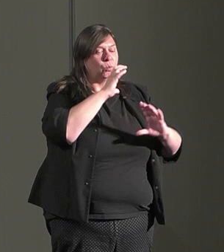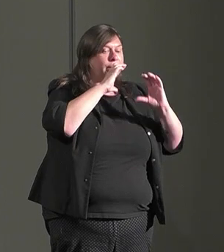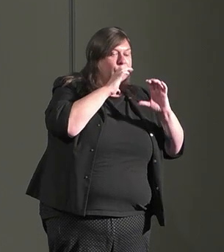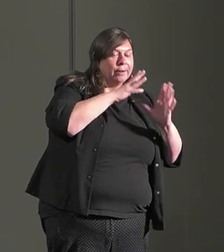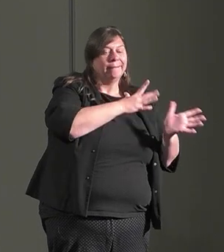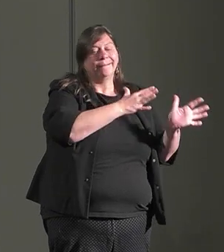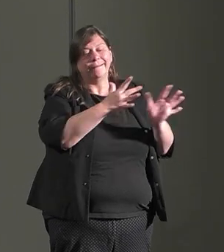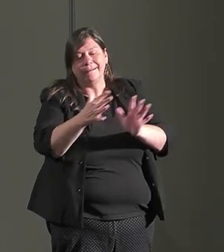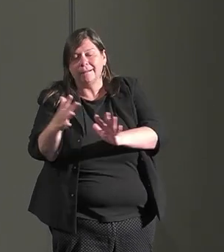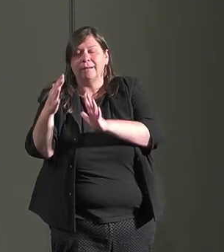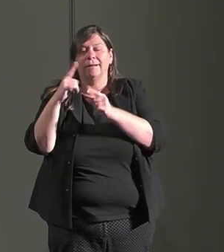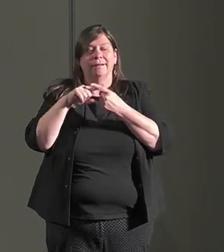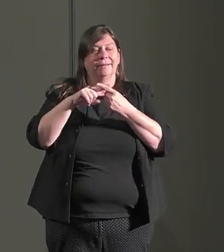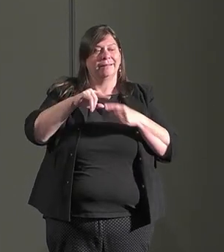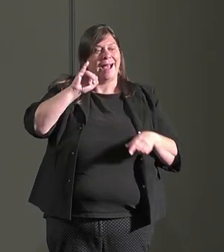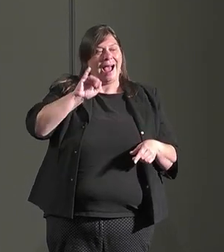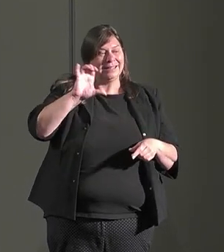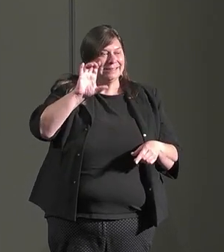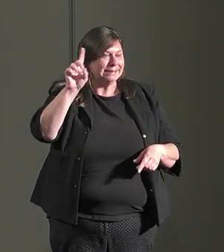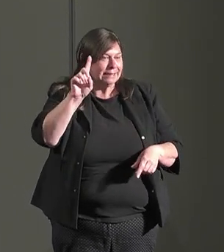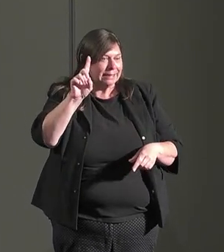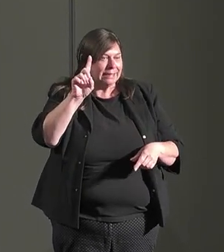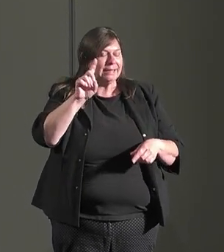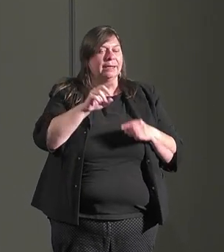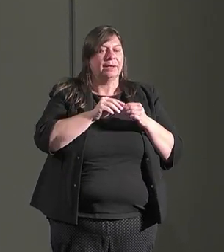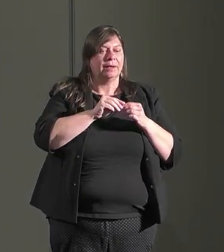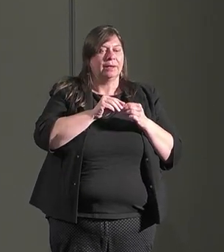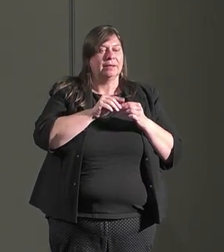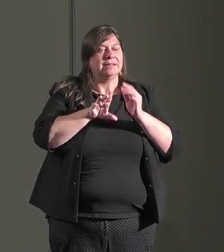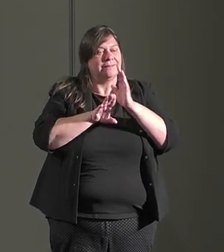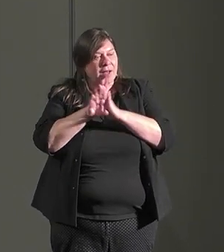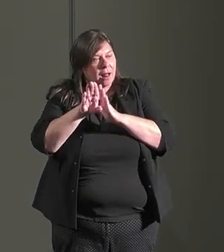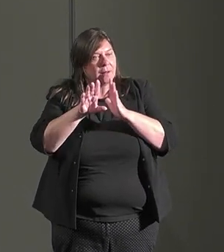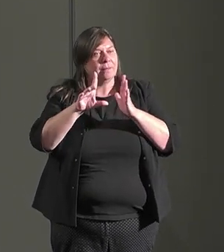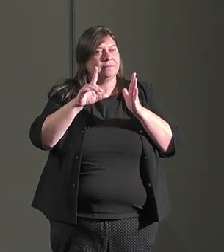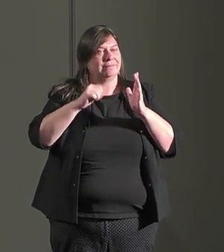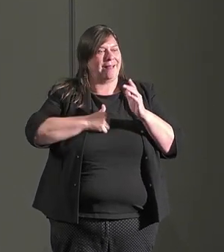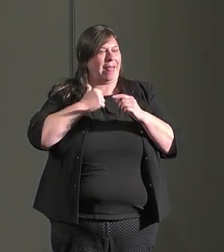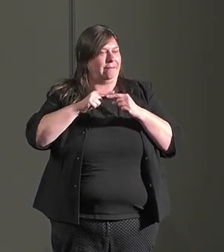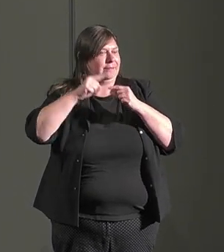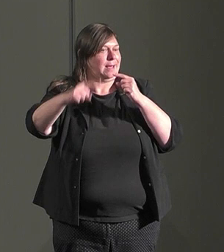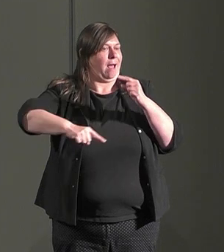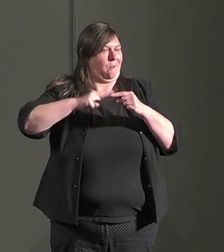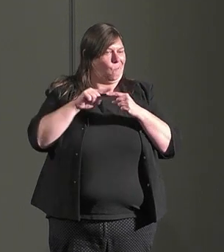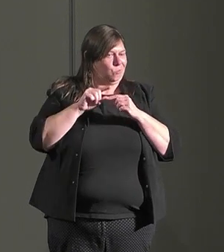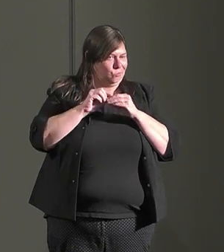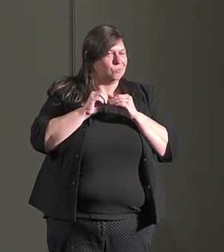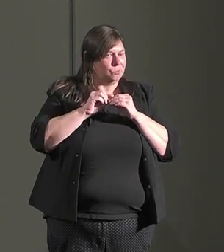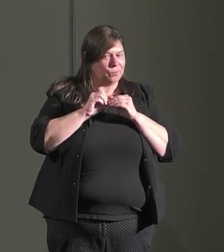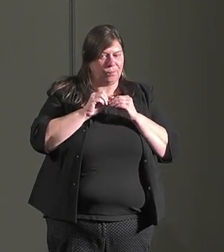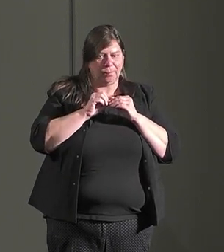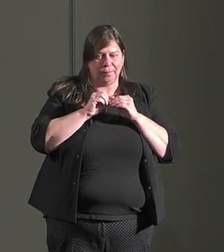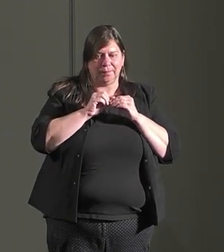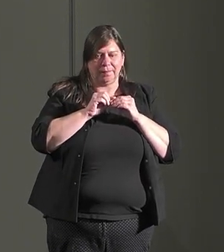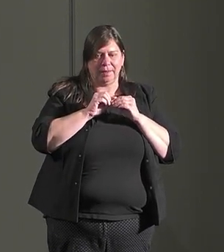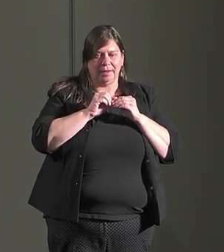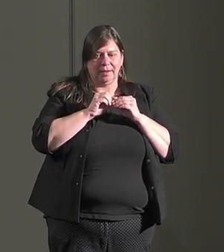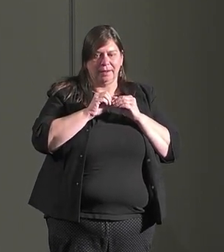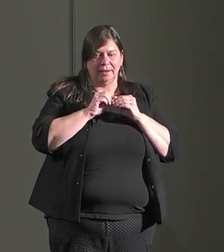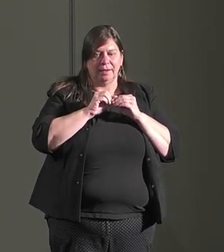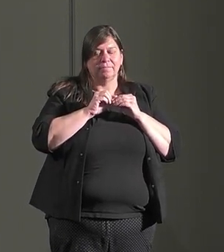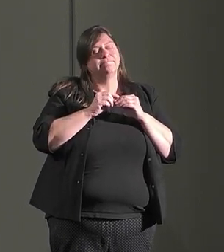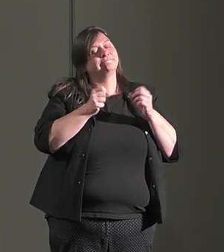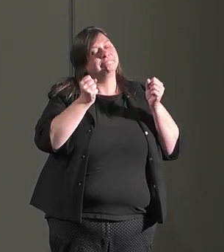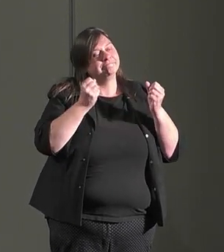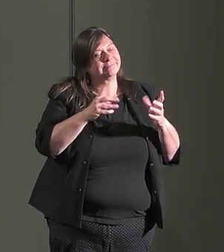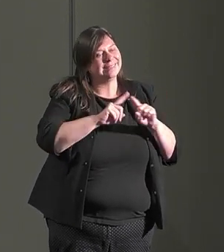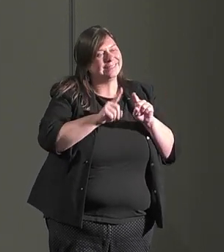Through to I CD development lifecycle. And so there is a number of proof points